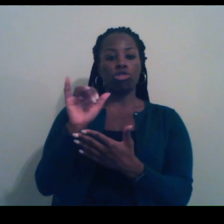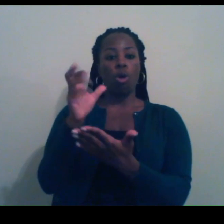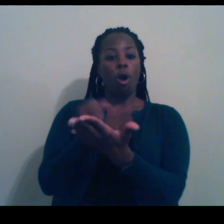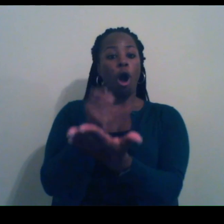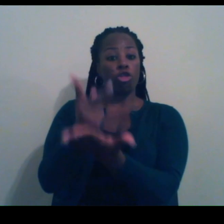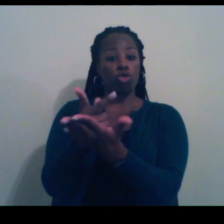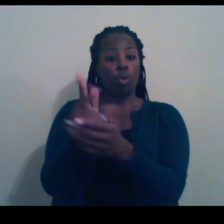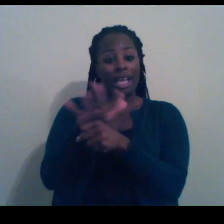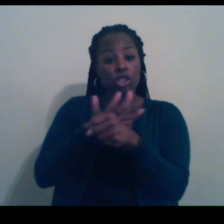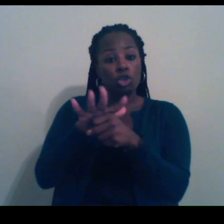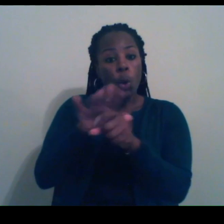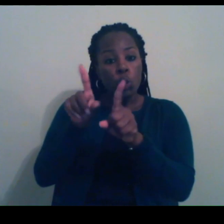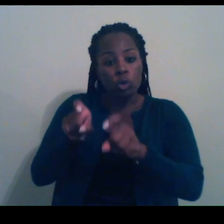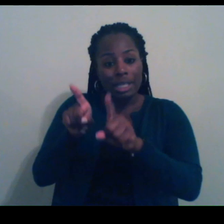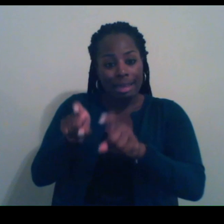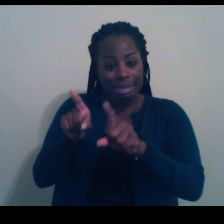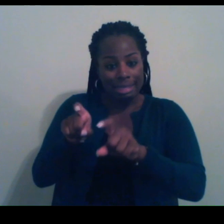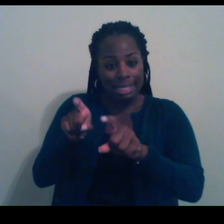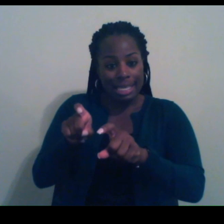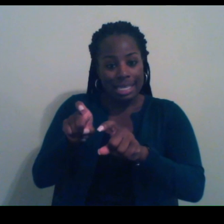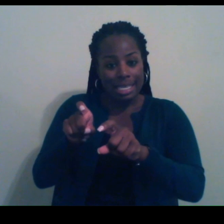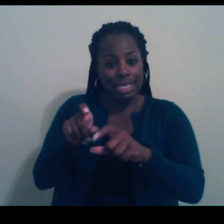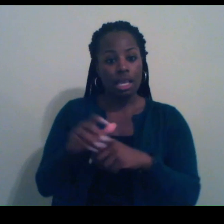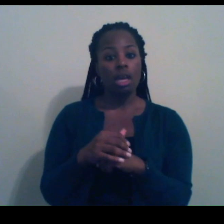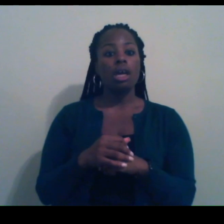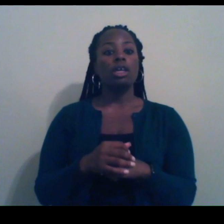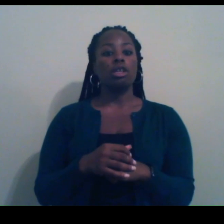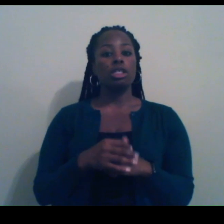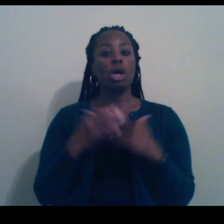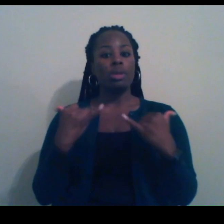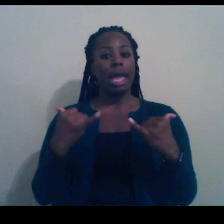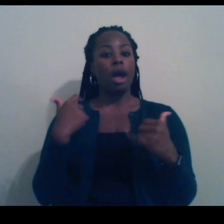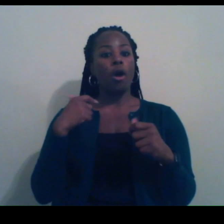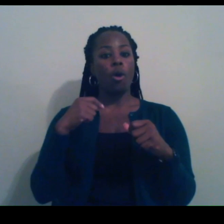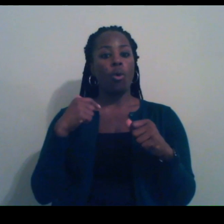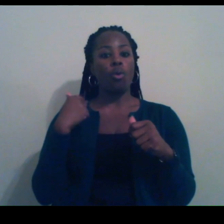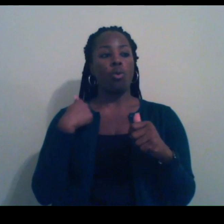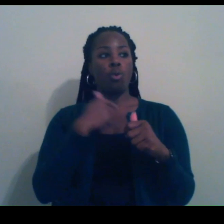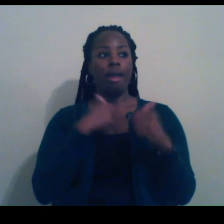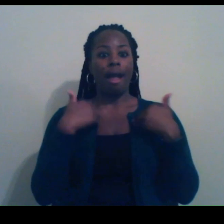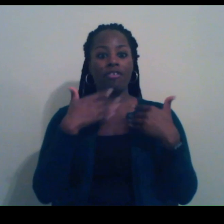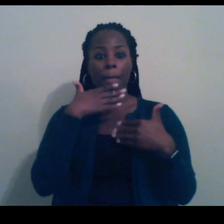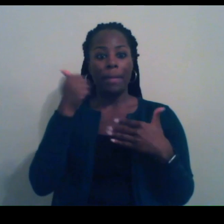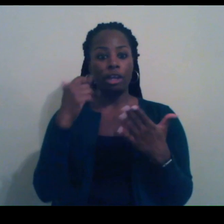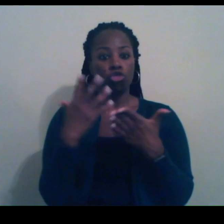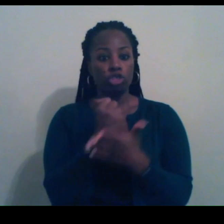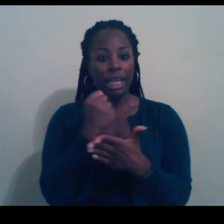it more possible as our experts told us to identify additional cases as we find